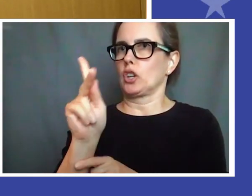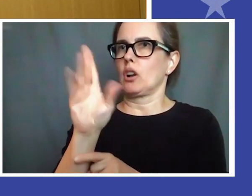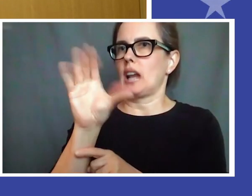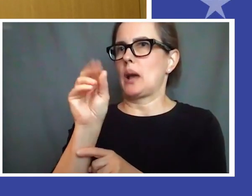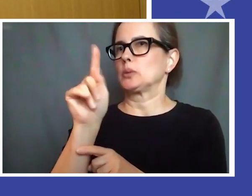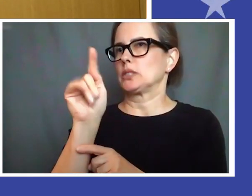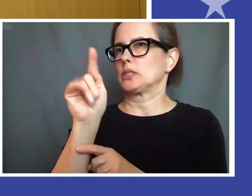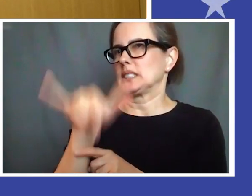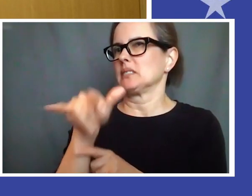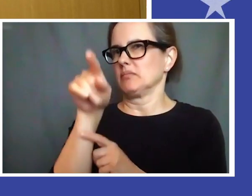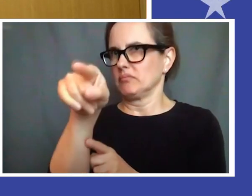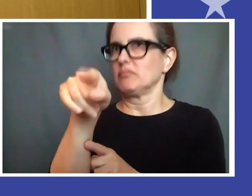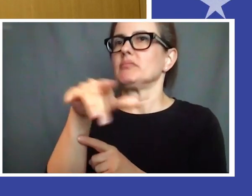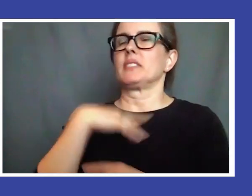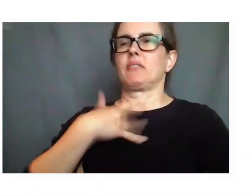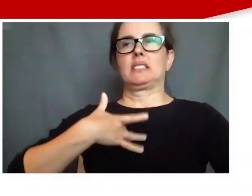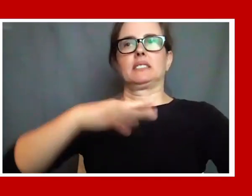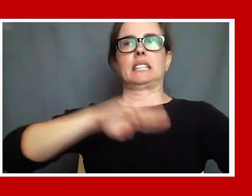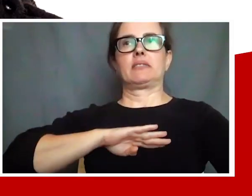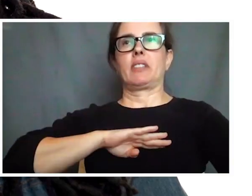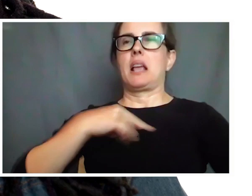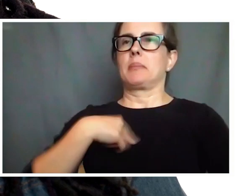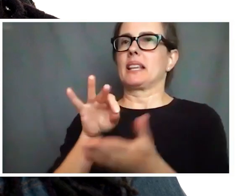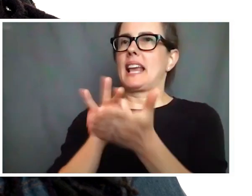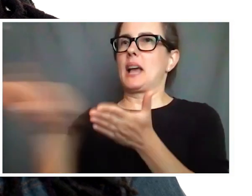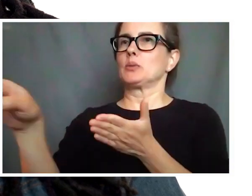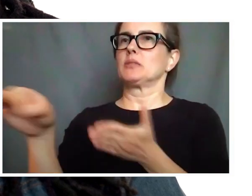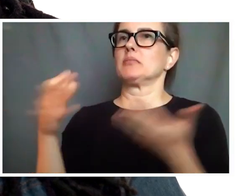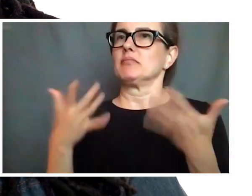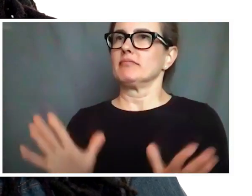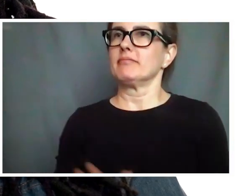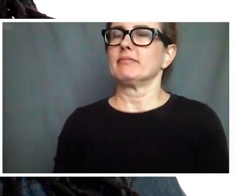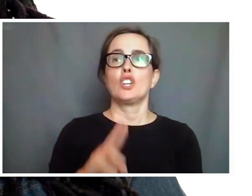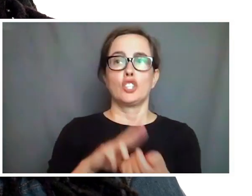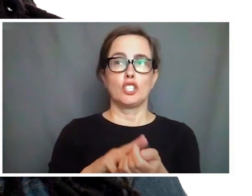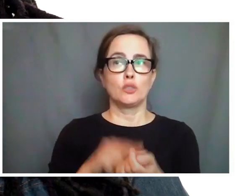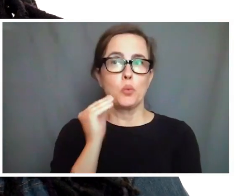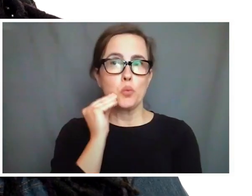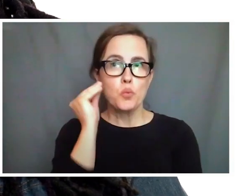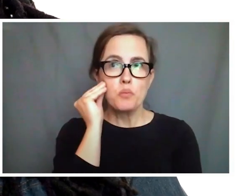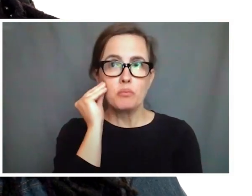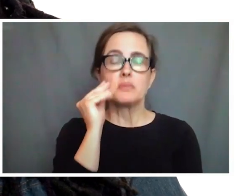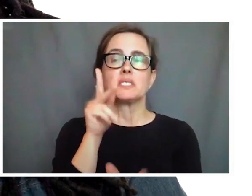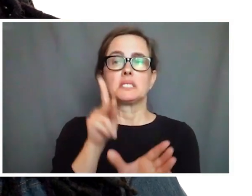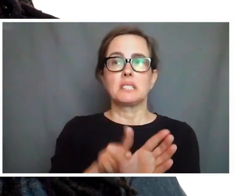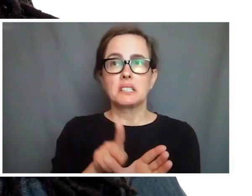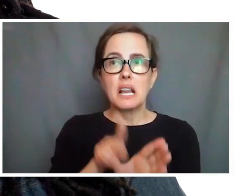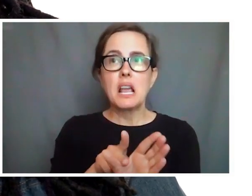It's counted, I'm happy. In addition to nursing home facilities and psychiatric facilities, jails and prisons are also institutions